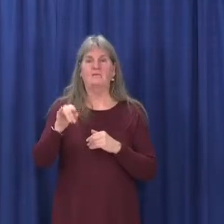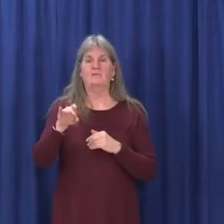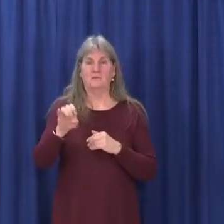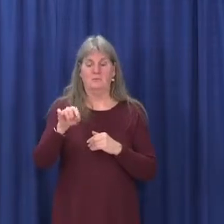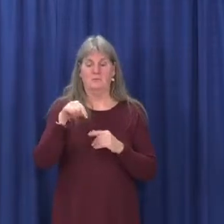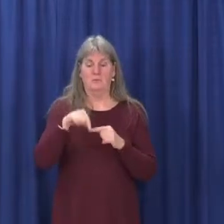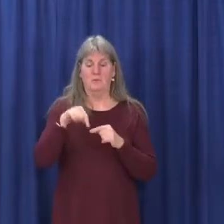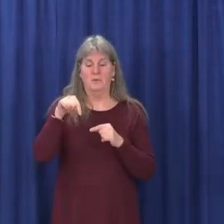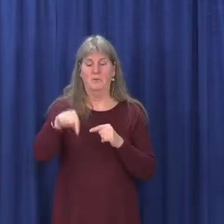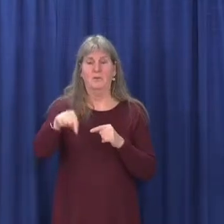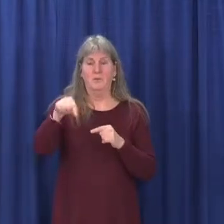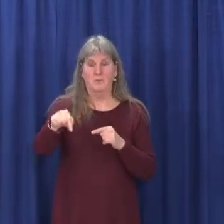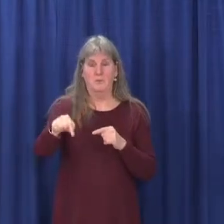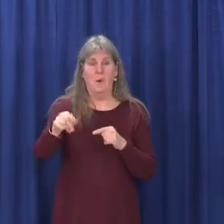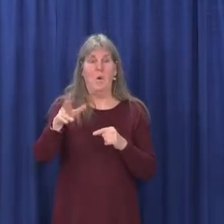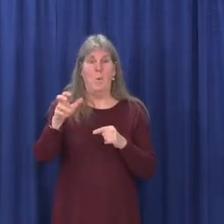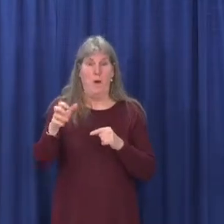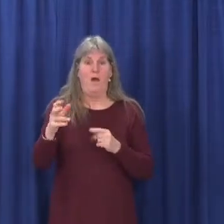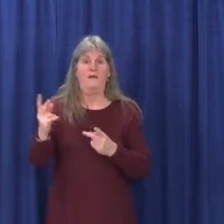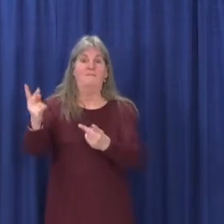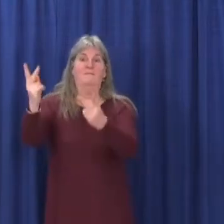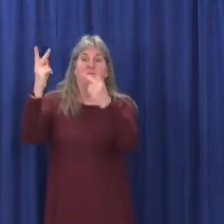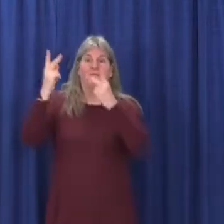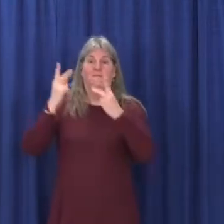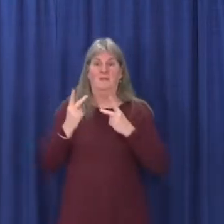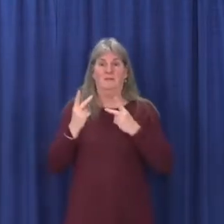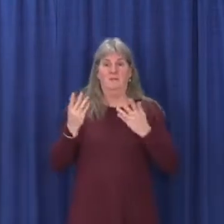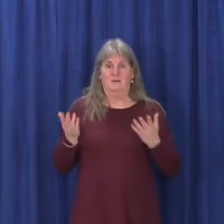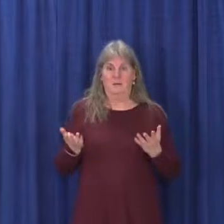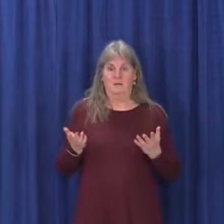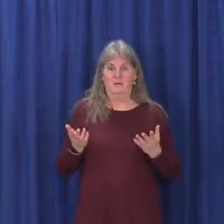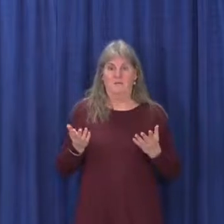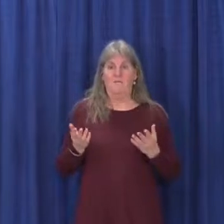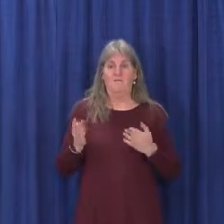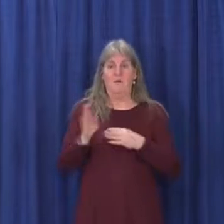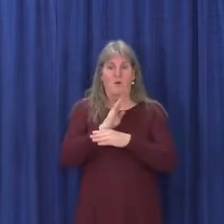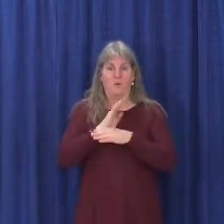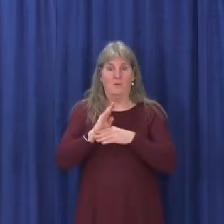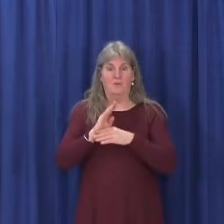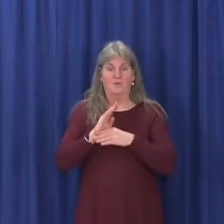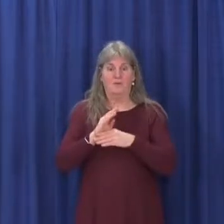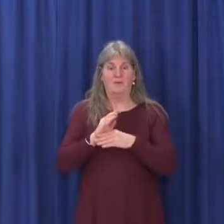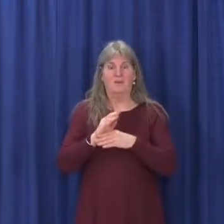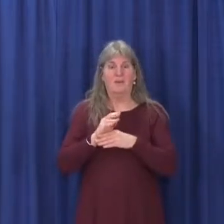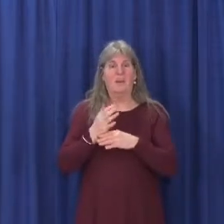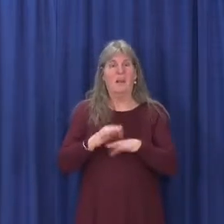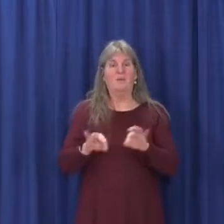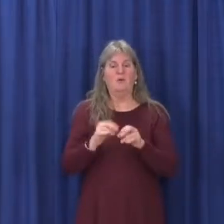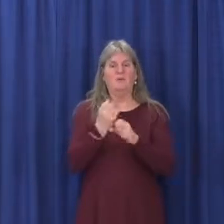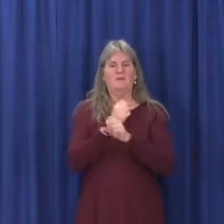And we need to make sure that this territory is a safe place to come and visit. So it's-- you know,